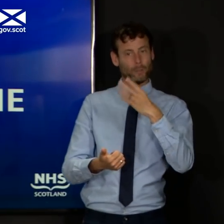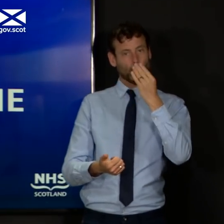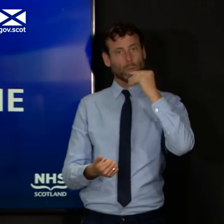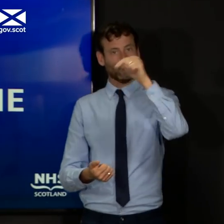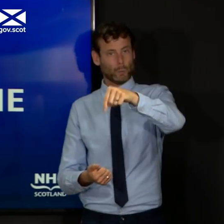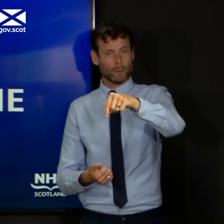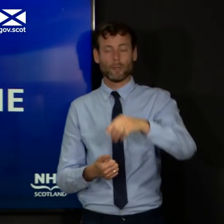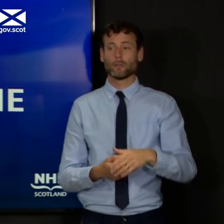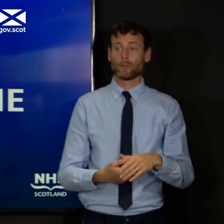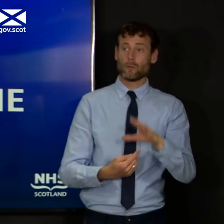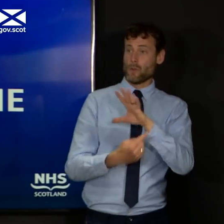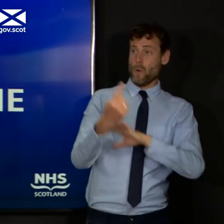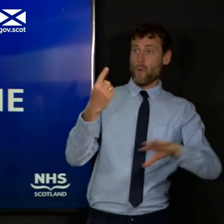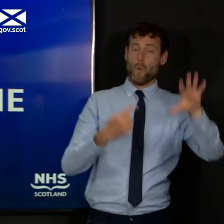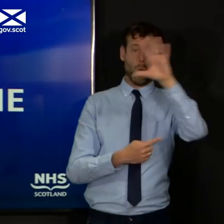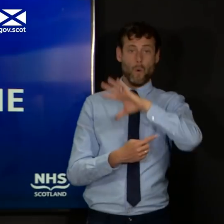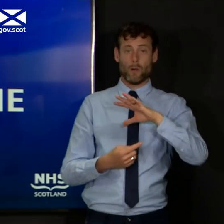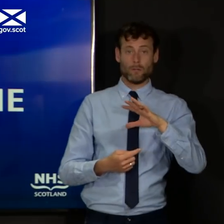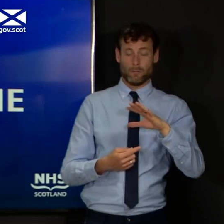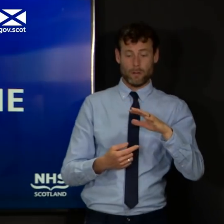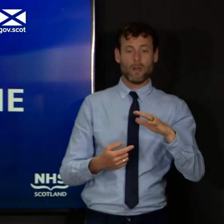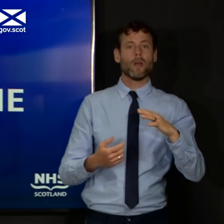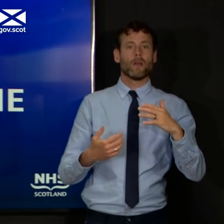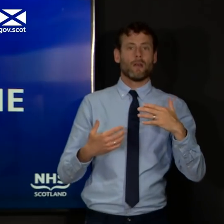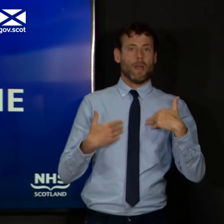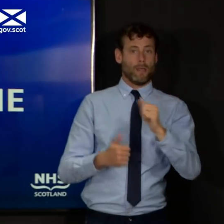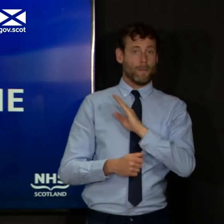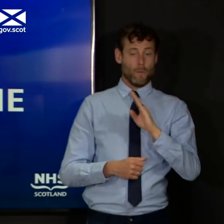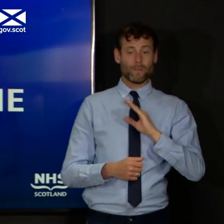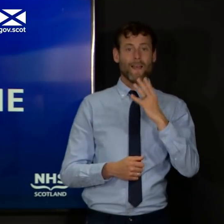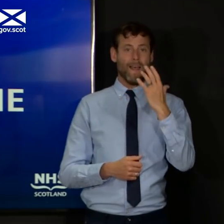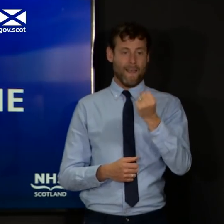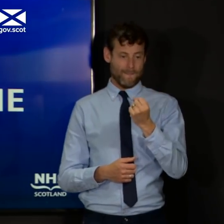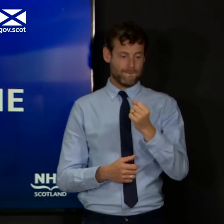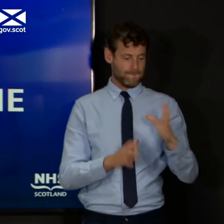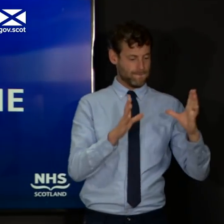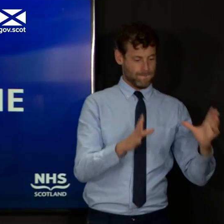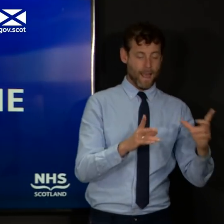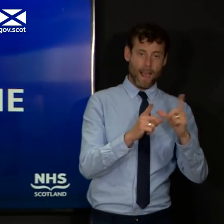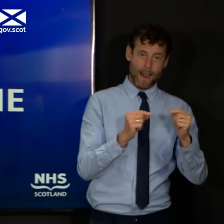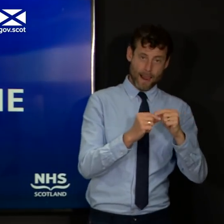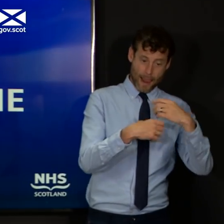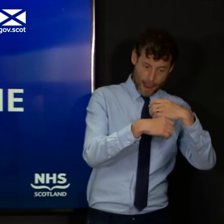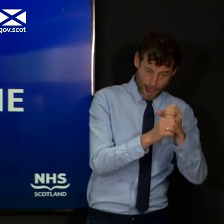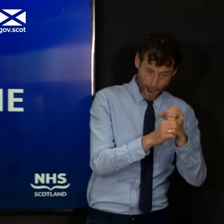boards now have direct testing capacity, including the processing of those tests. And we have